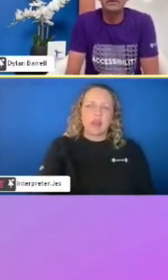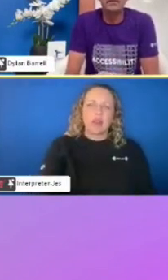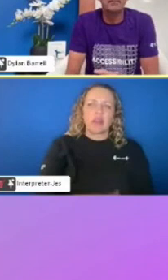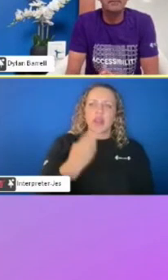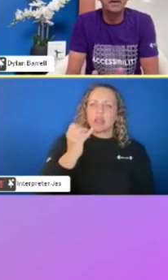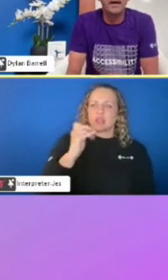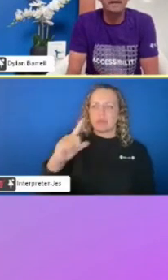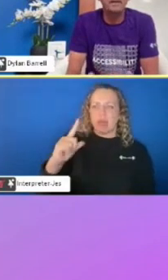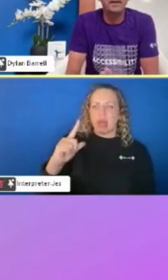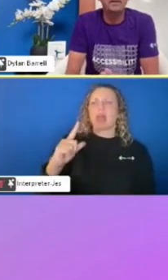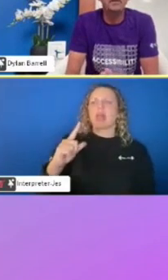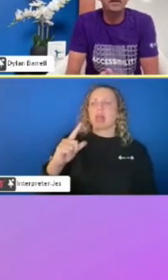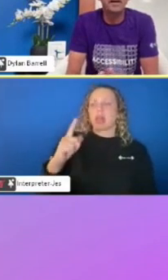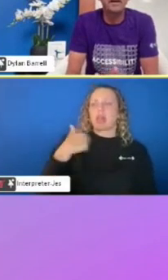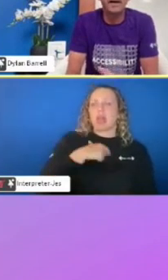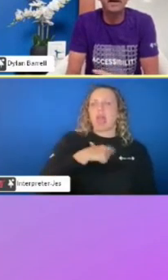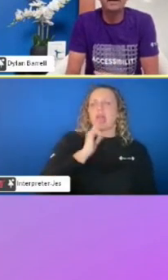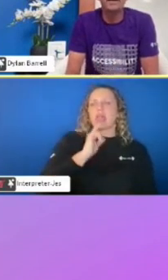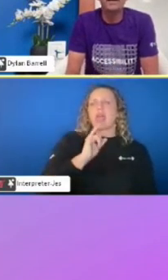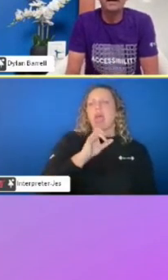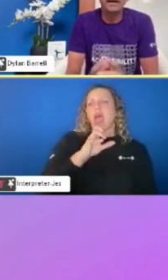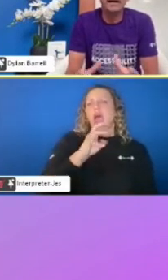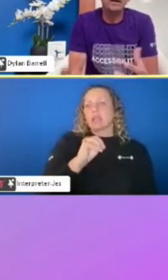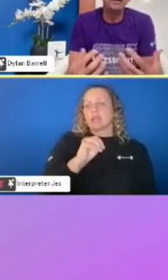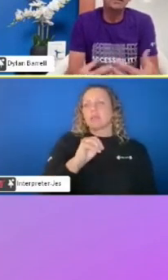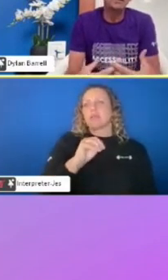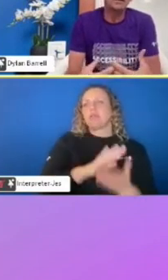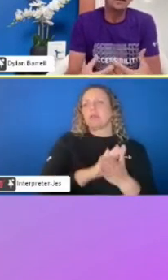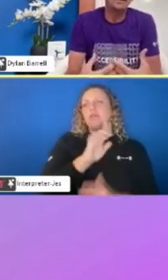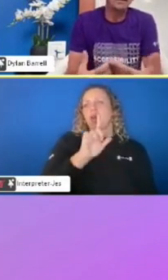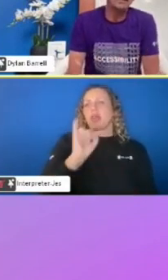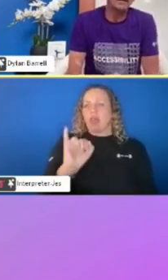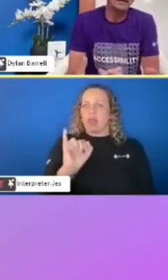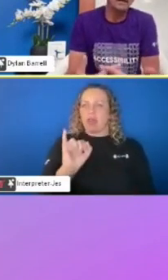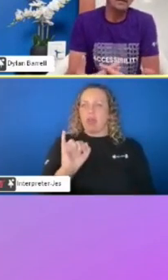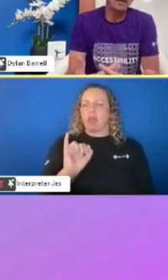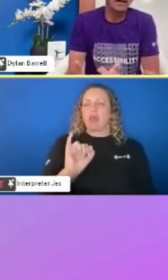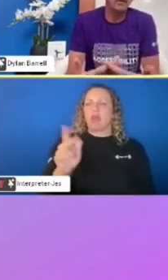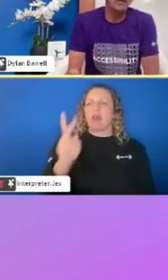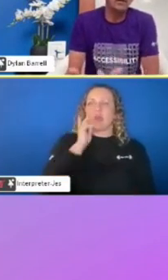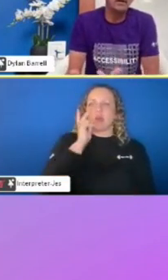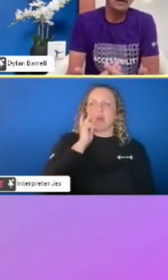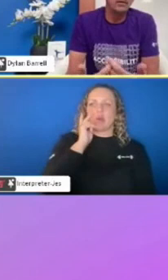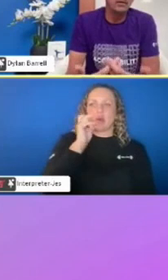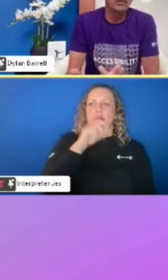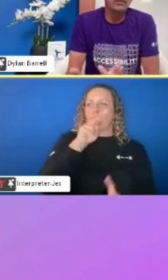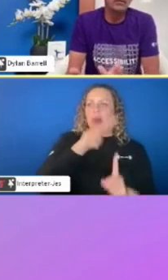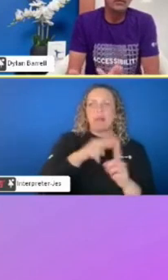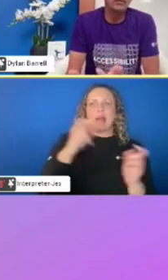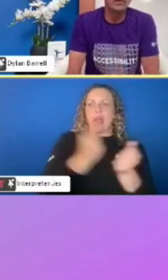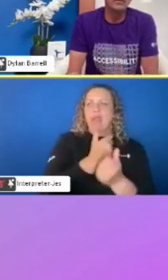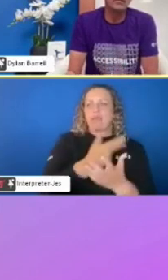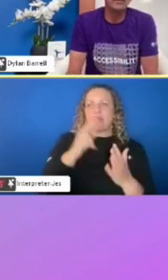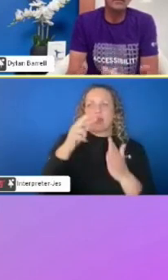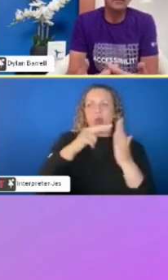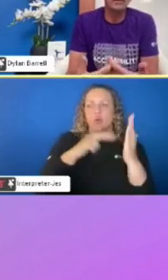and we've mapped the item element to an li, and now axe linter can apply all the linting rules to those. So first of all,